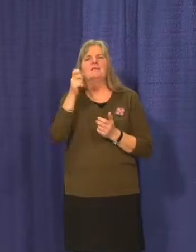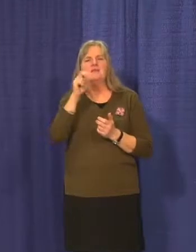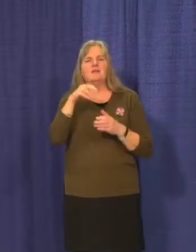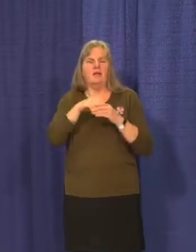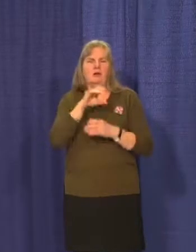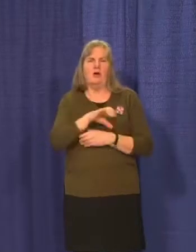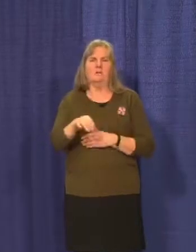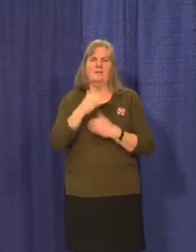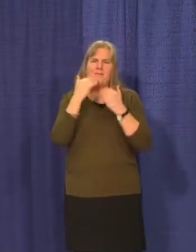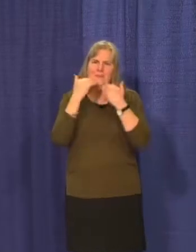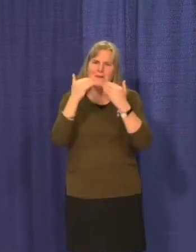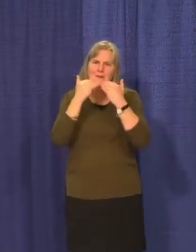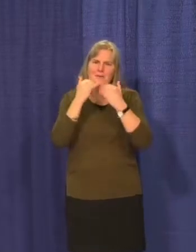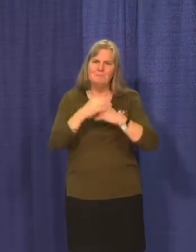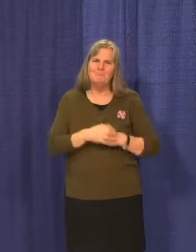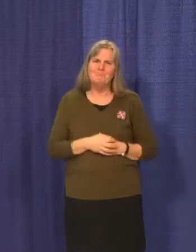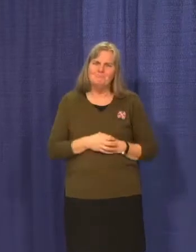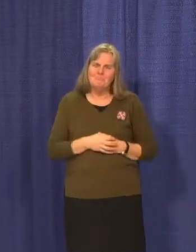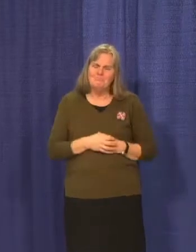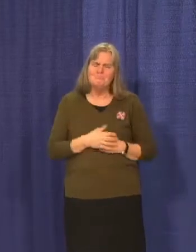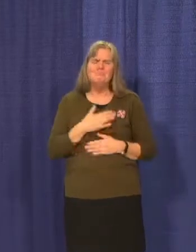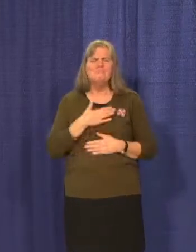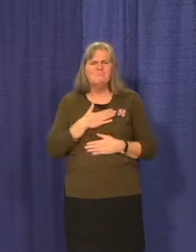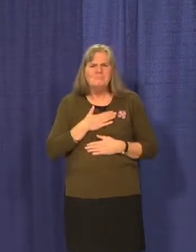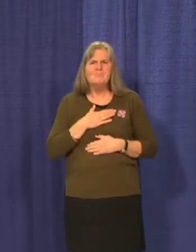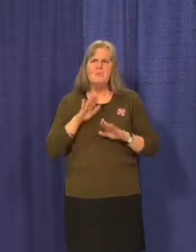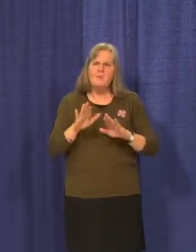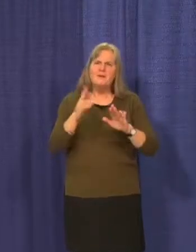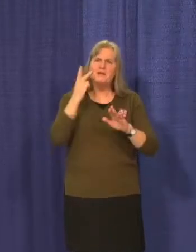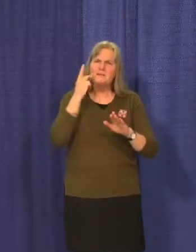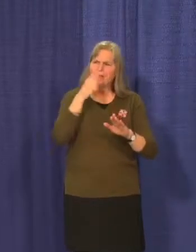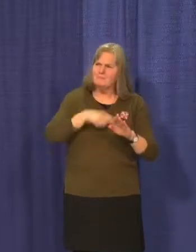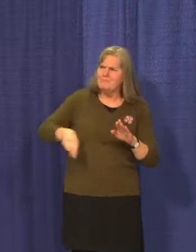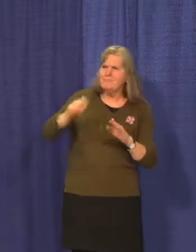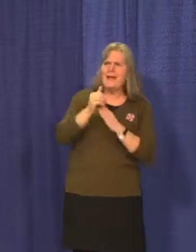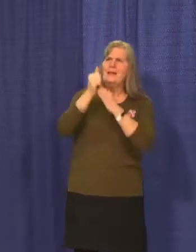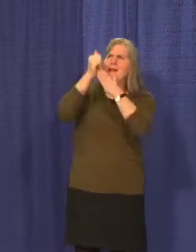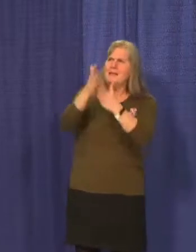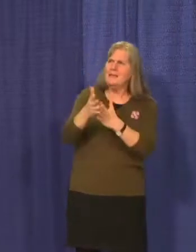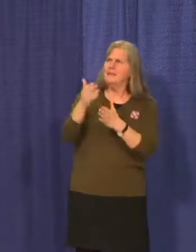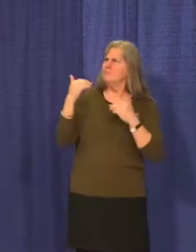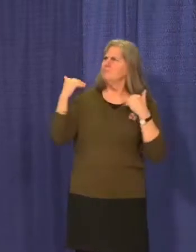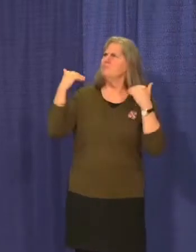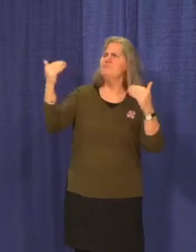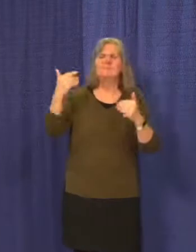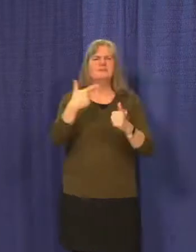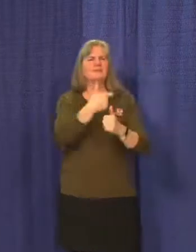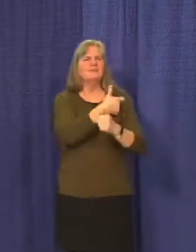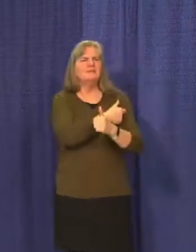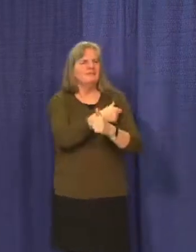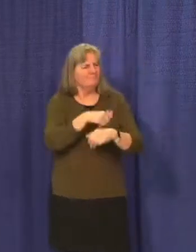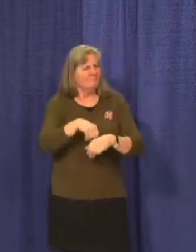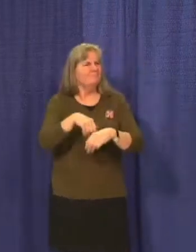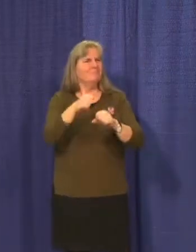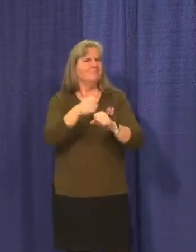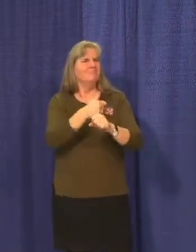immunized yesterday in Carcross. It is great to see leaders across the territory taking